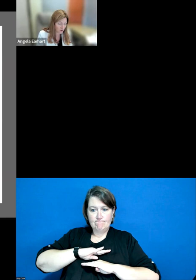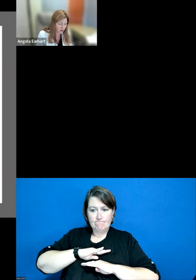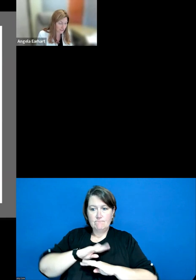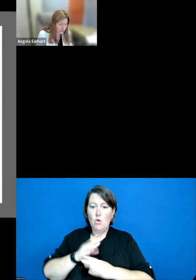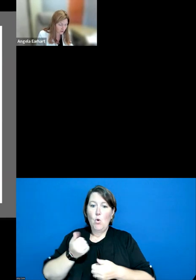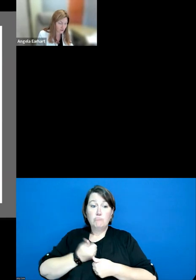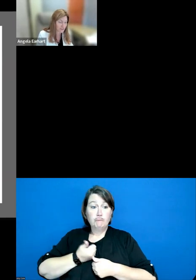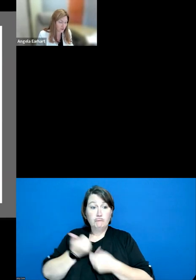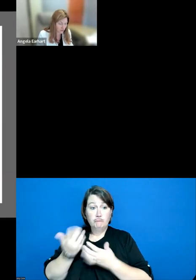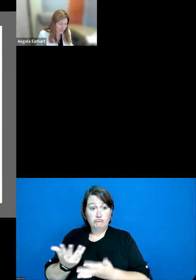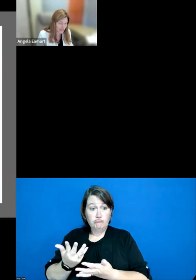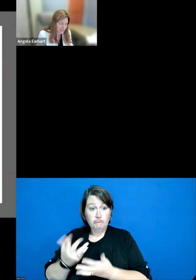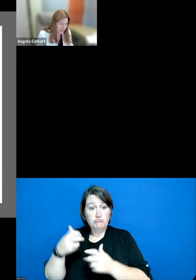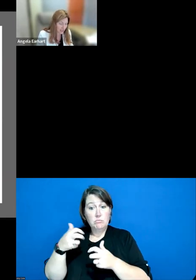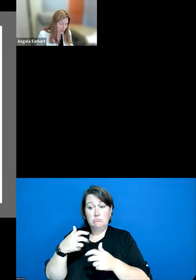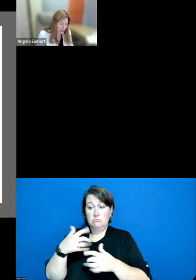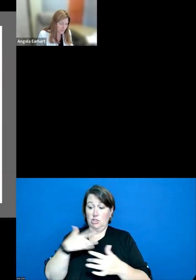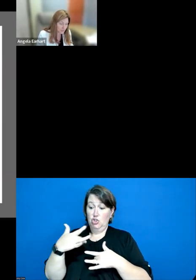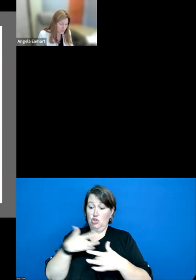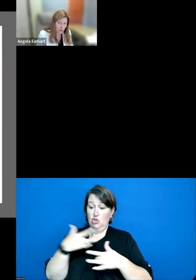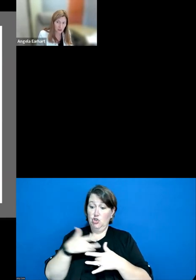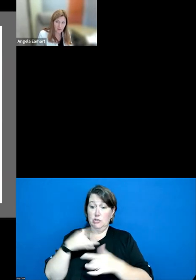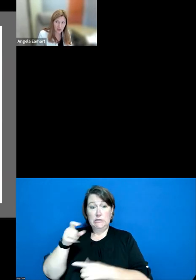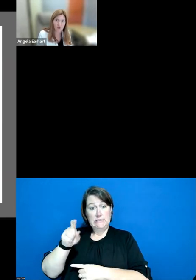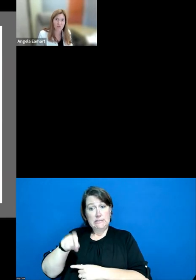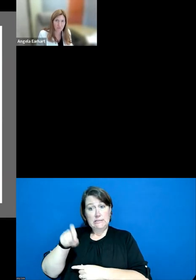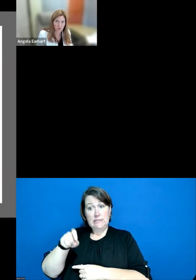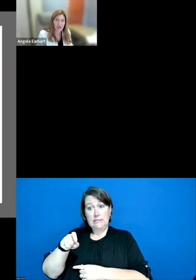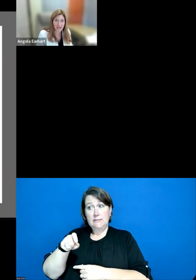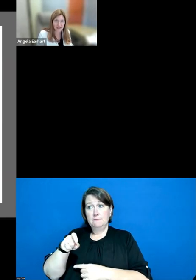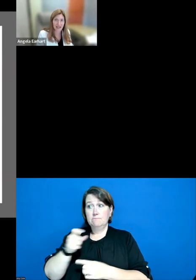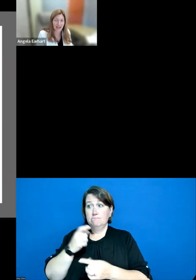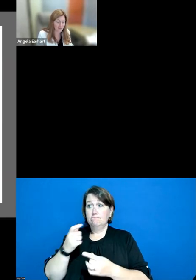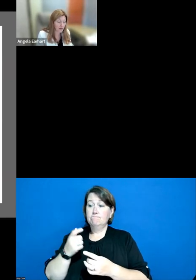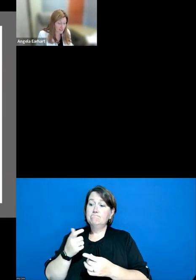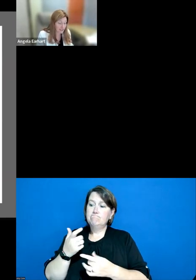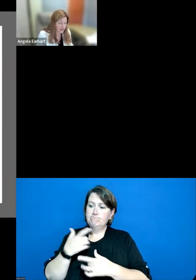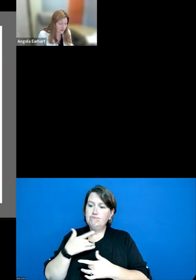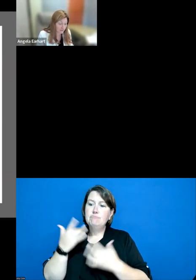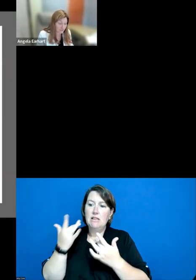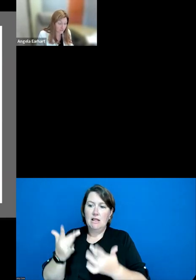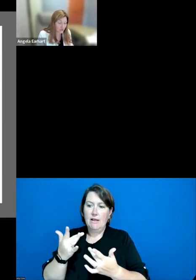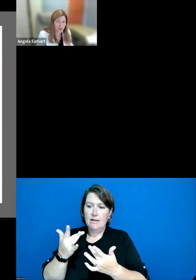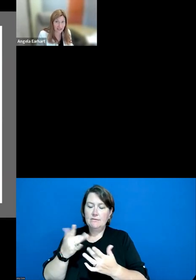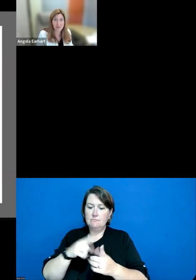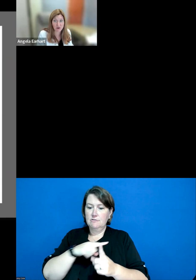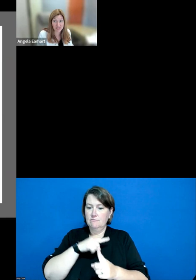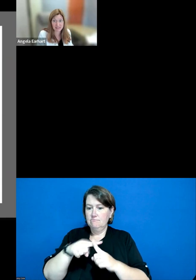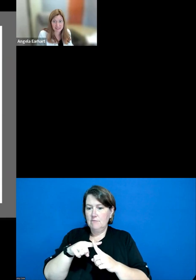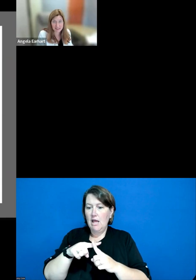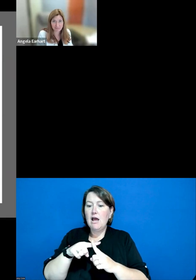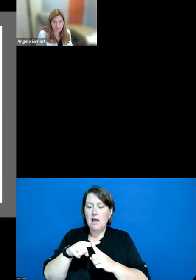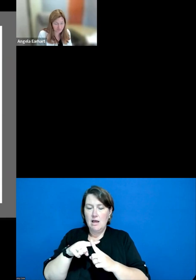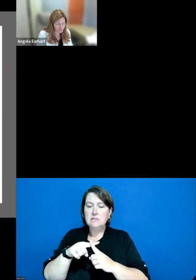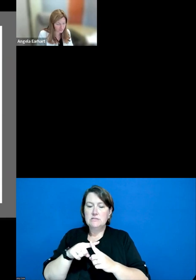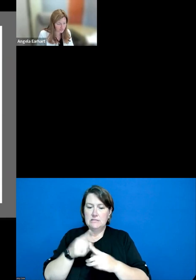their concerns and their needs, they were more likely to have positive and birthing experiences.